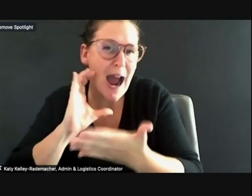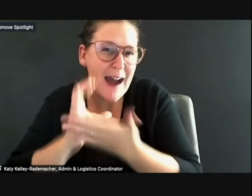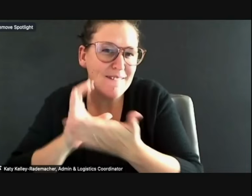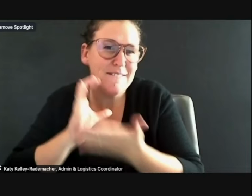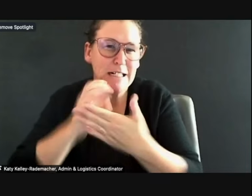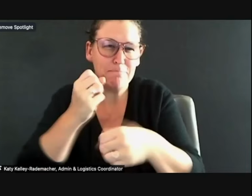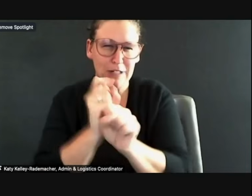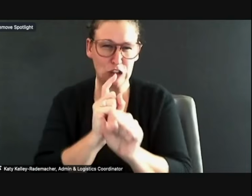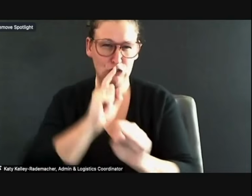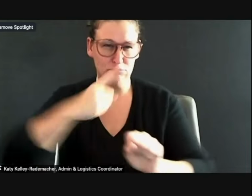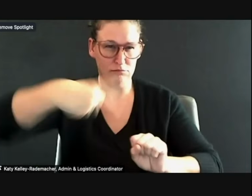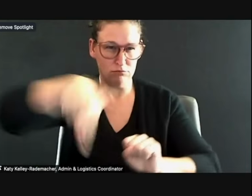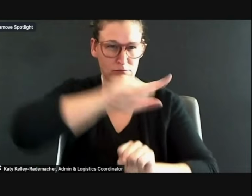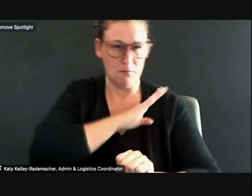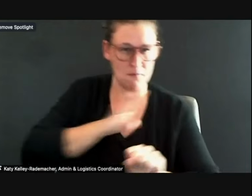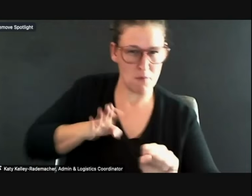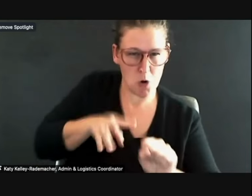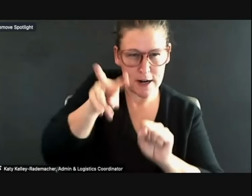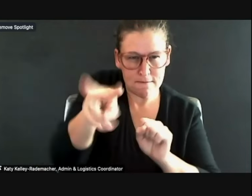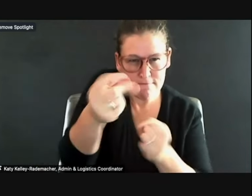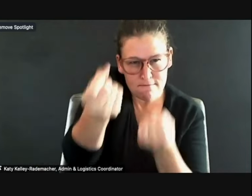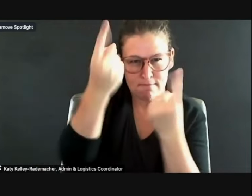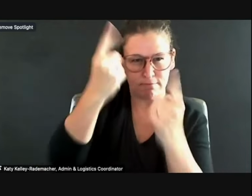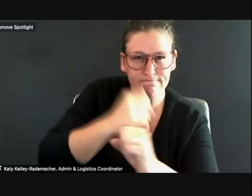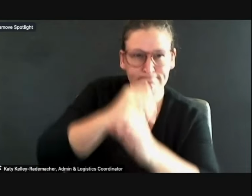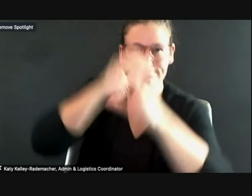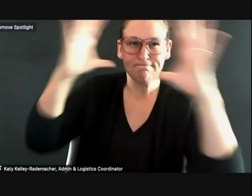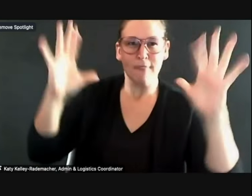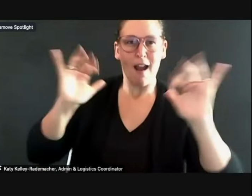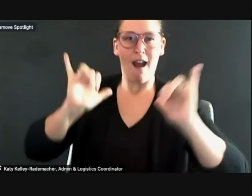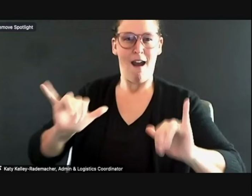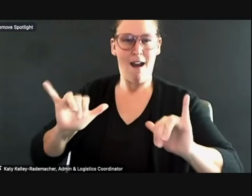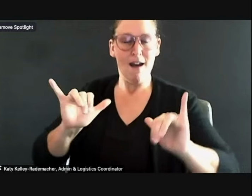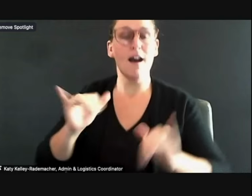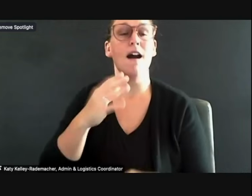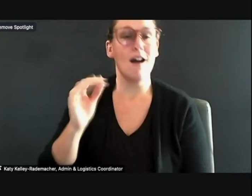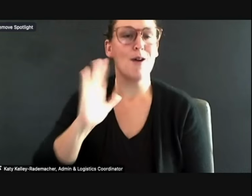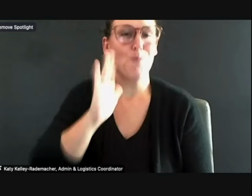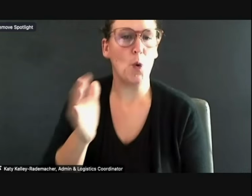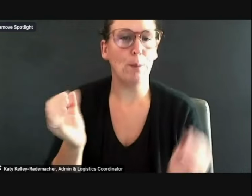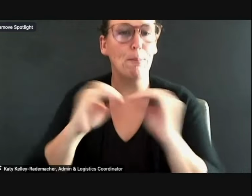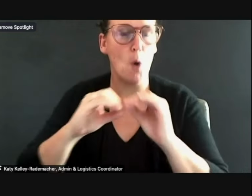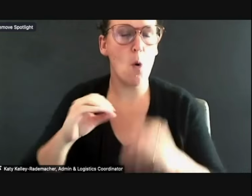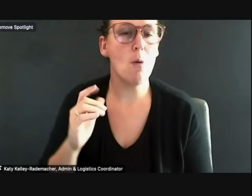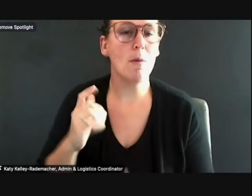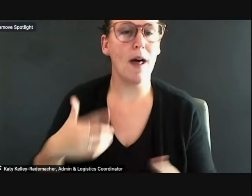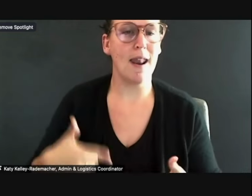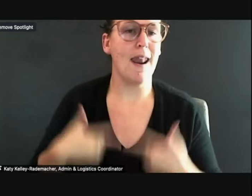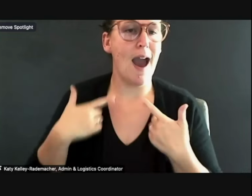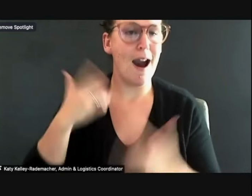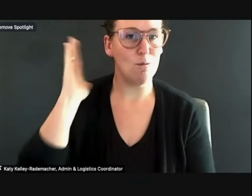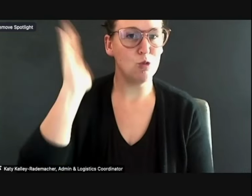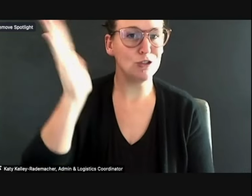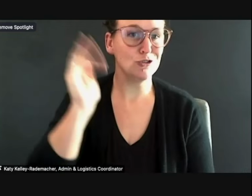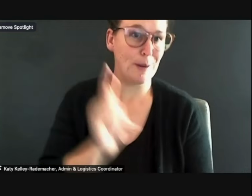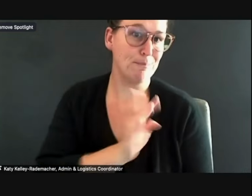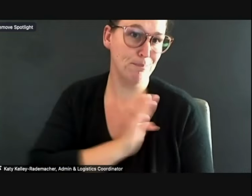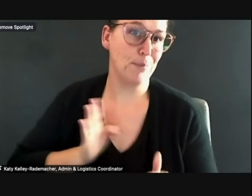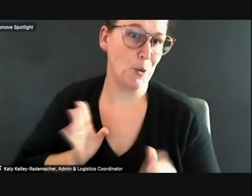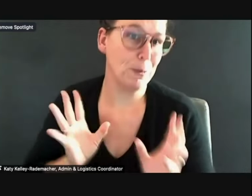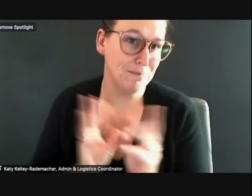and live presentations to provide clear information for the board.